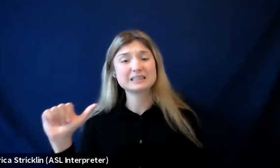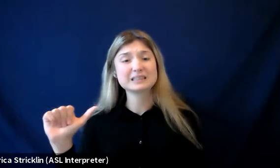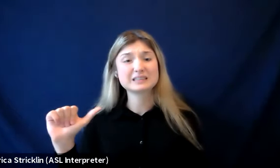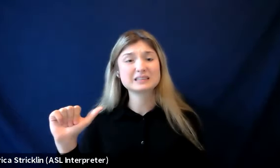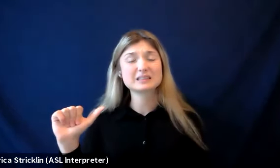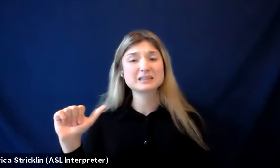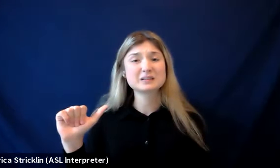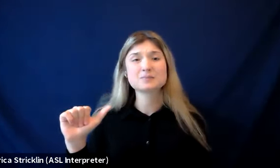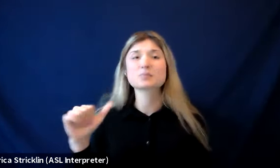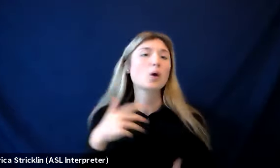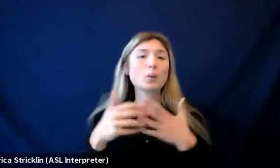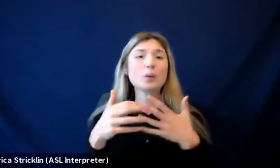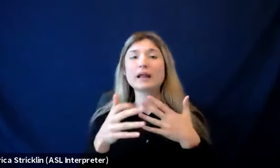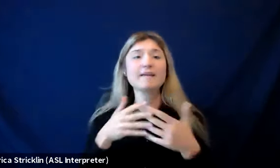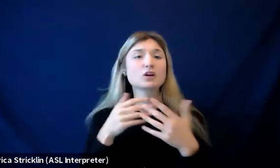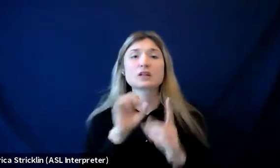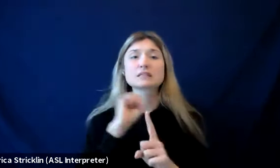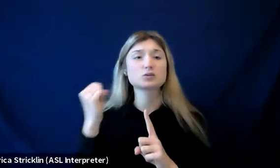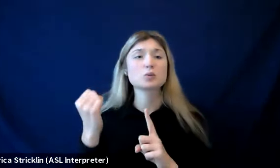However, it may be.